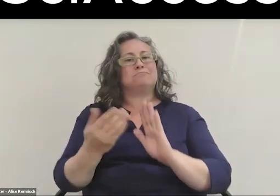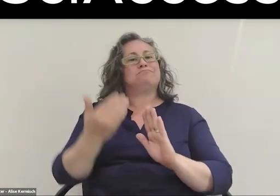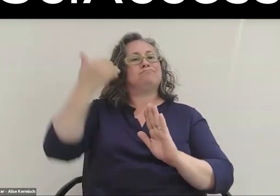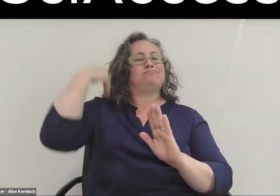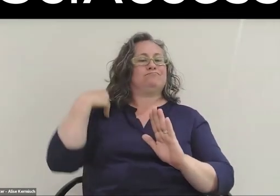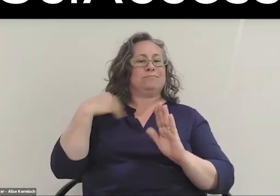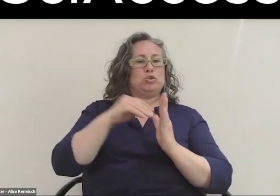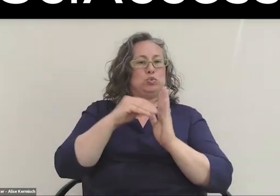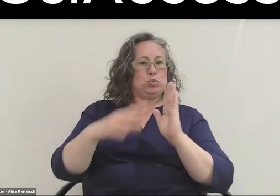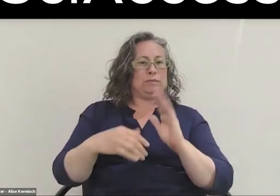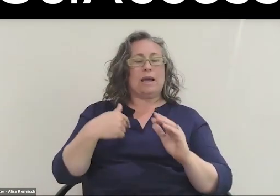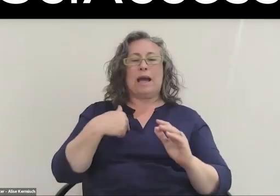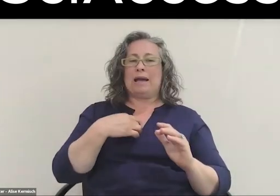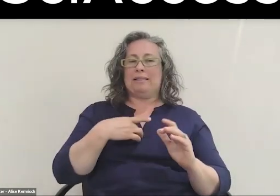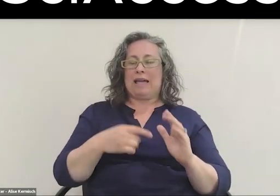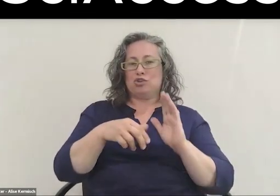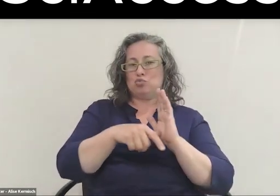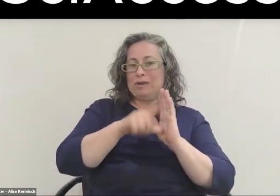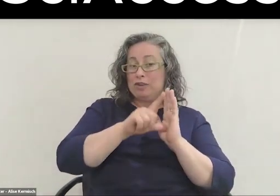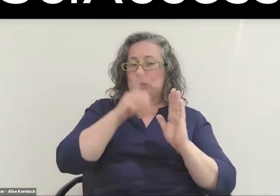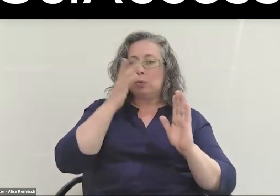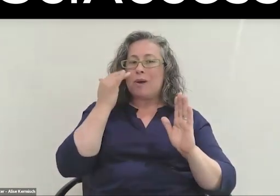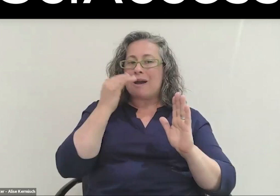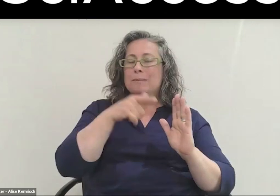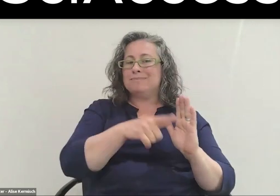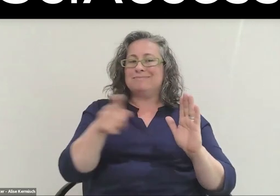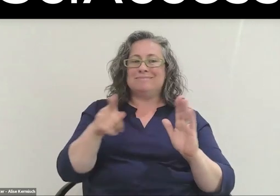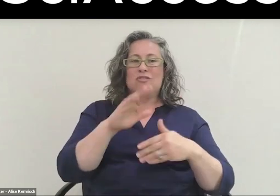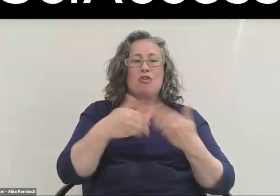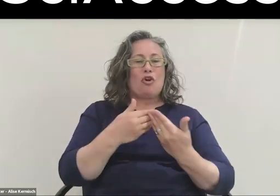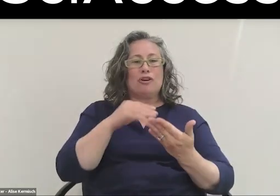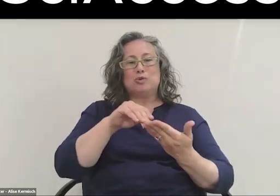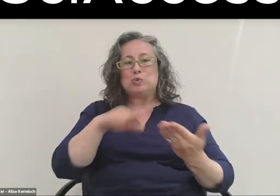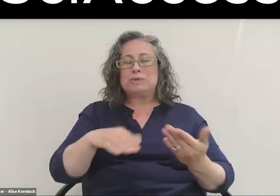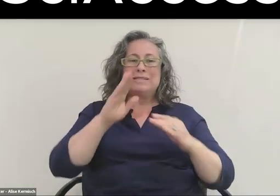I really like reviewing this because these are all students who are smiling, having a good time,